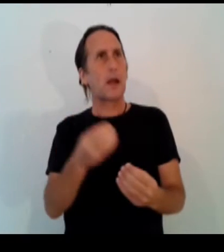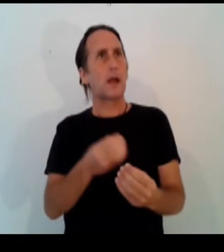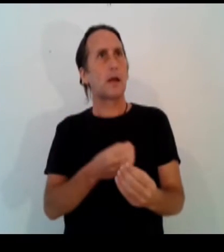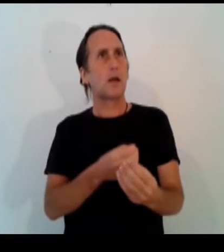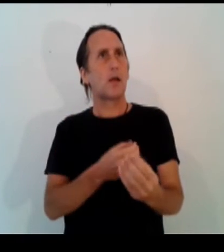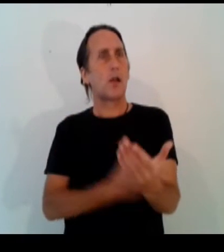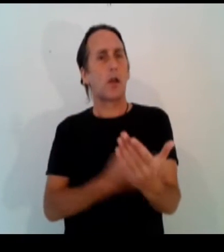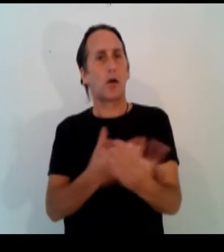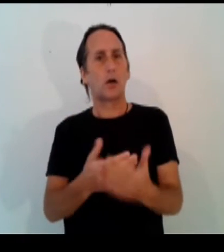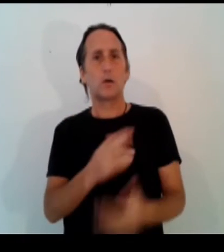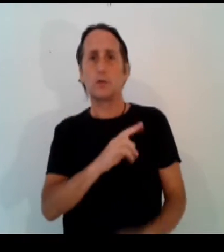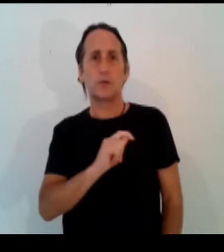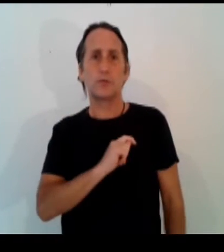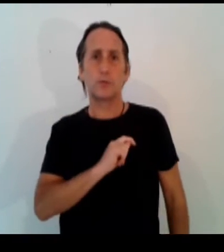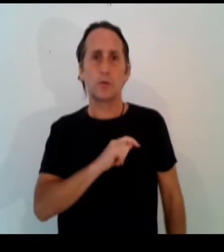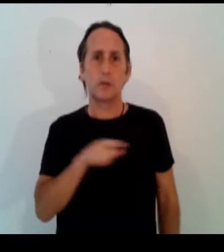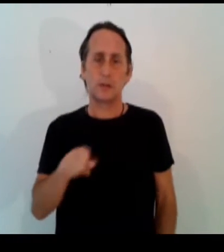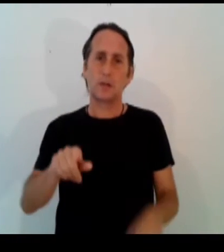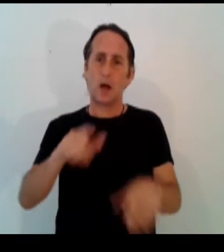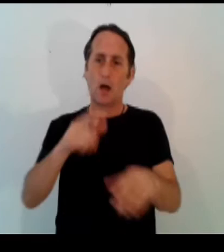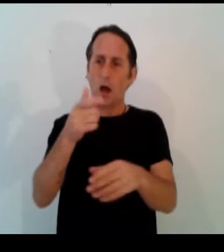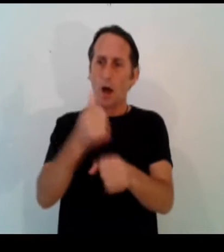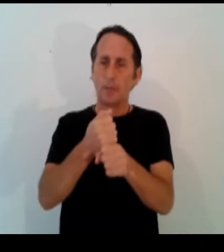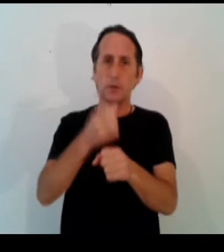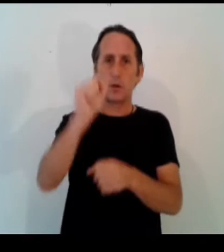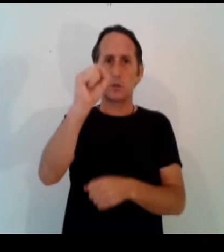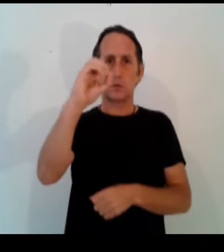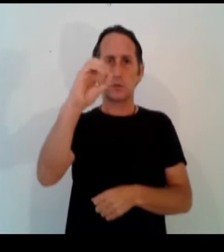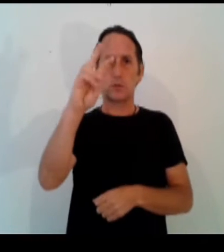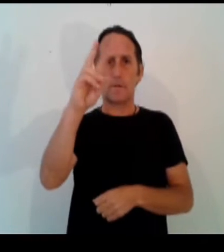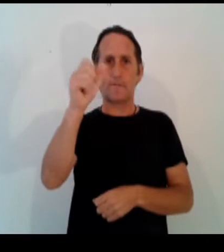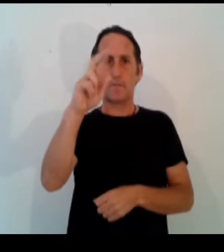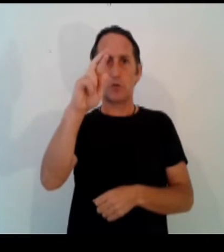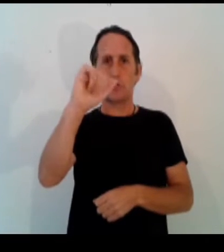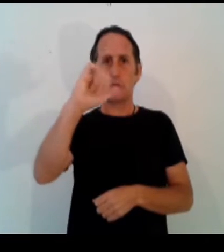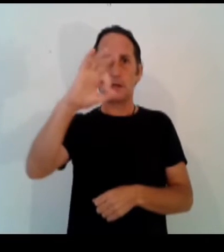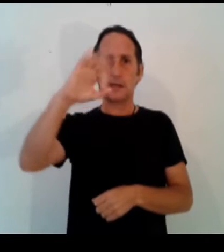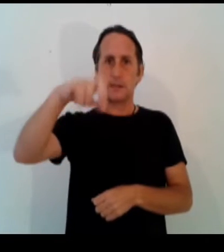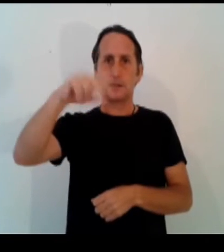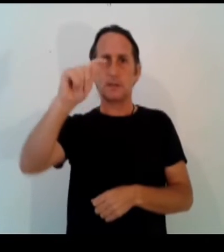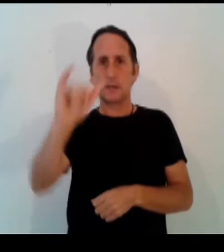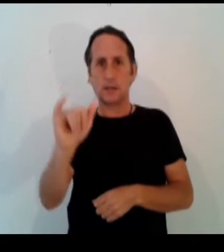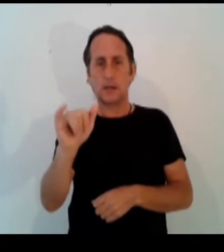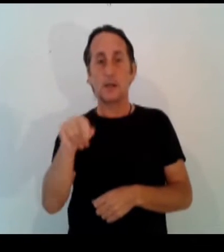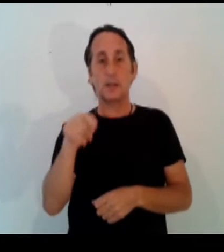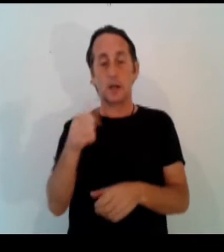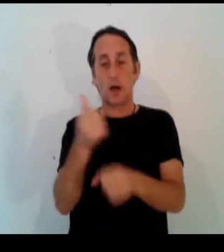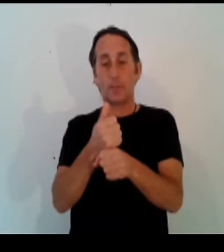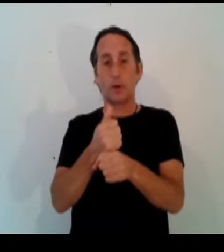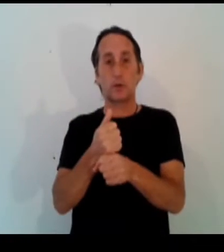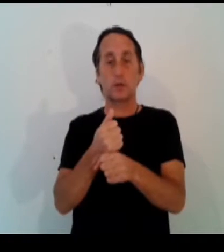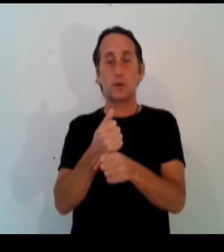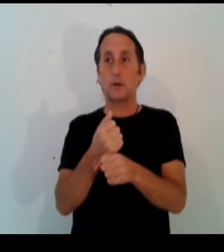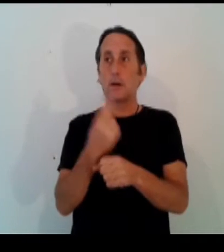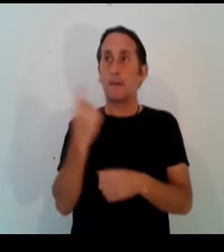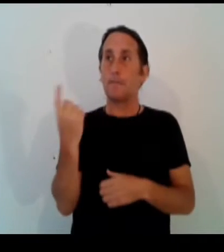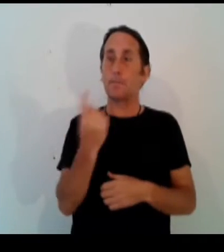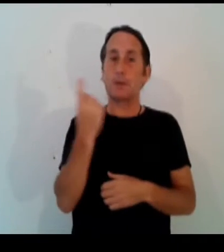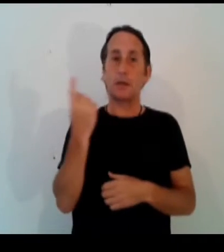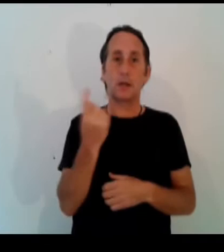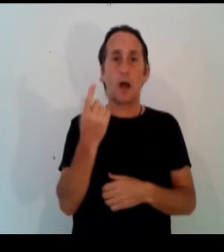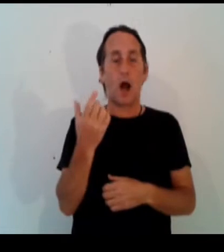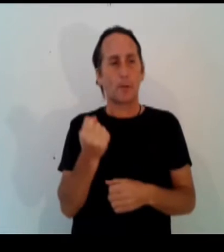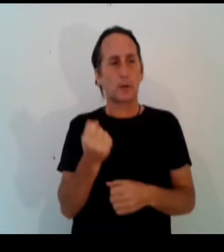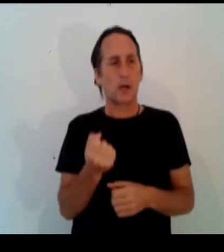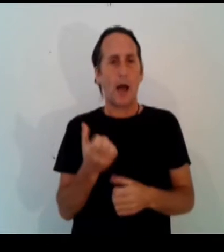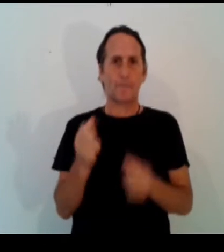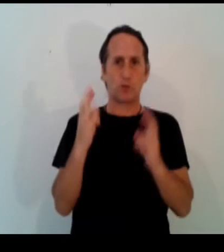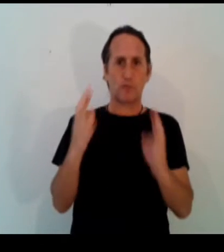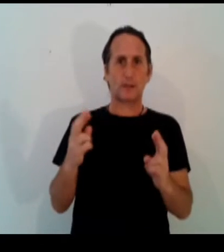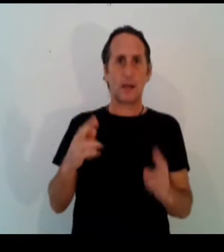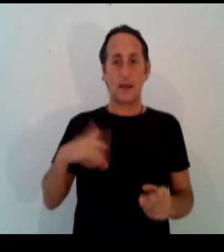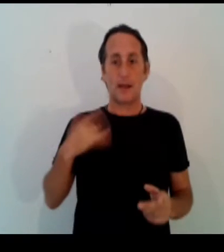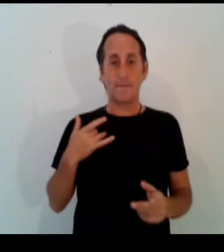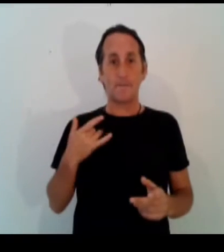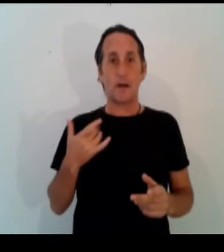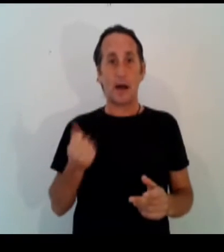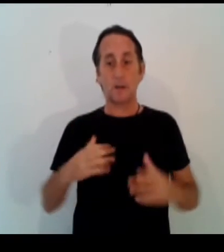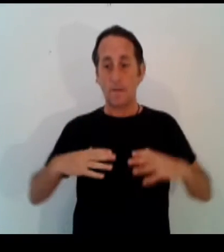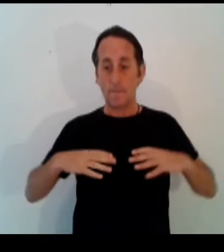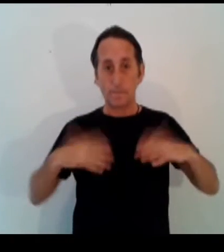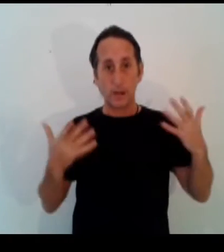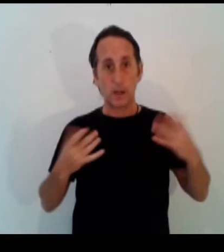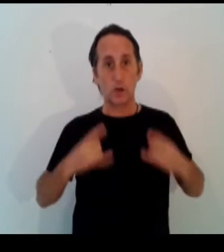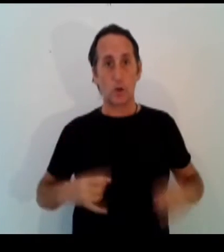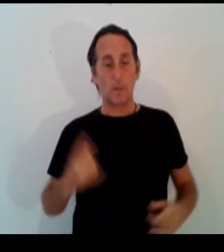It's not, it's about sovereignty, about having the right to live as a free human being because as long as you are in the system you are not a free human being